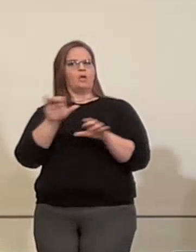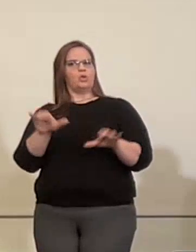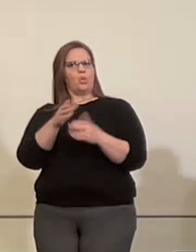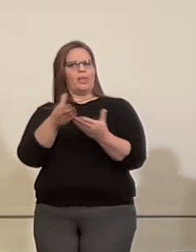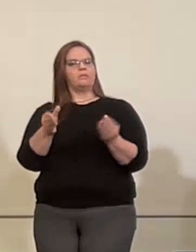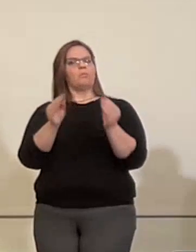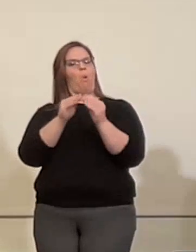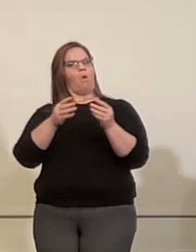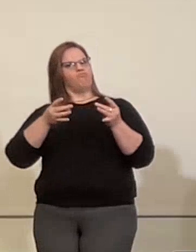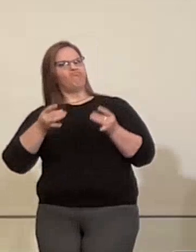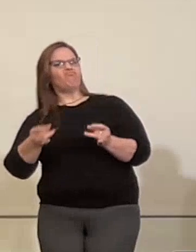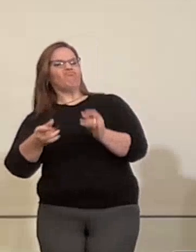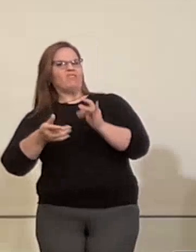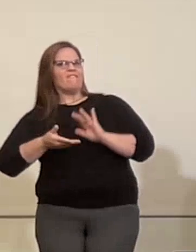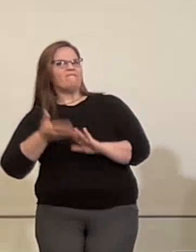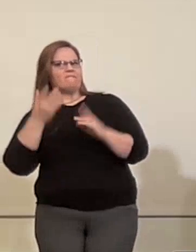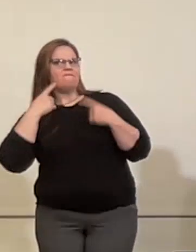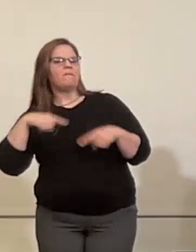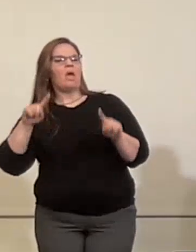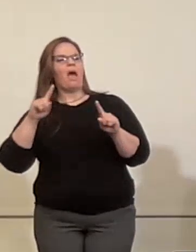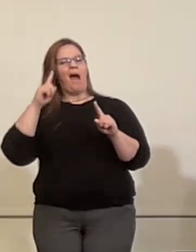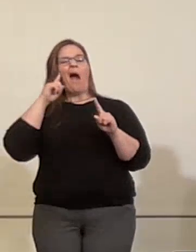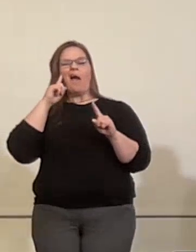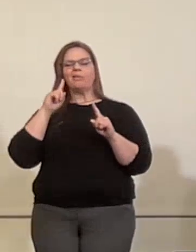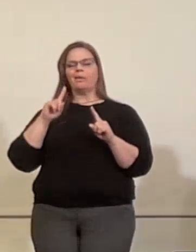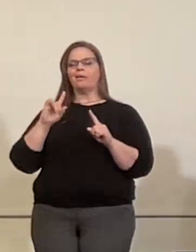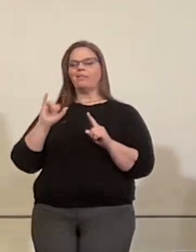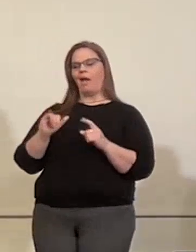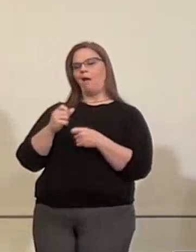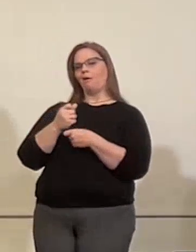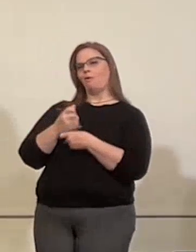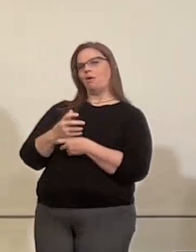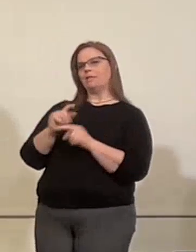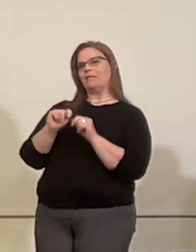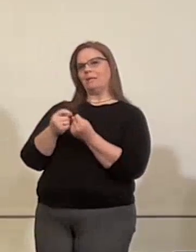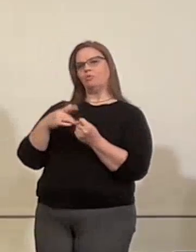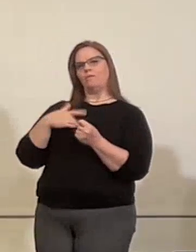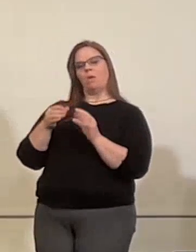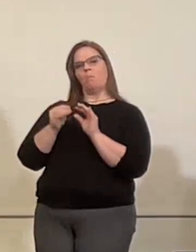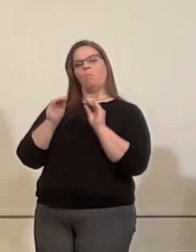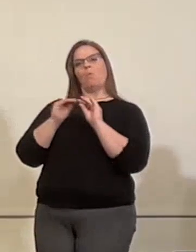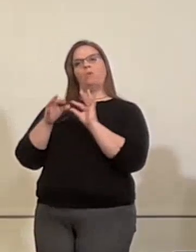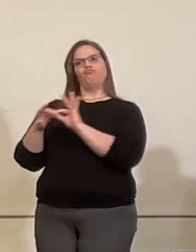I think that builds synergy inside the teams that are building AI to really want to lean into this story.